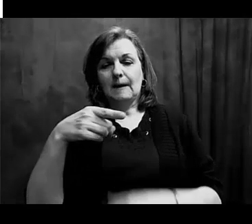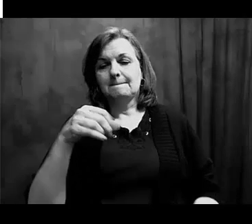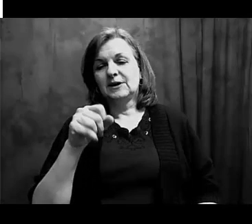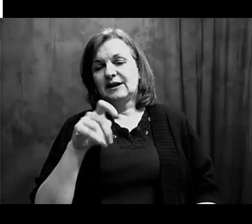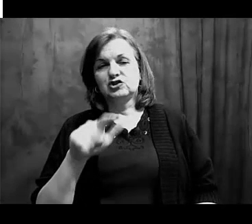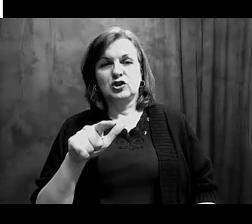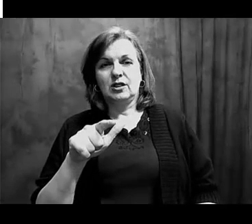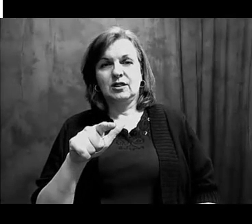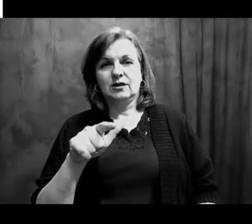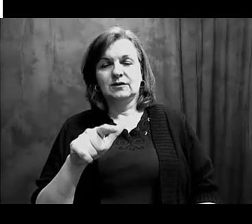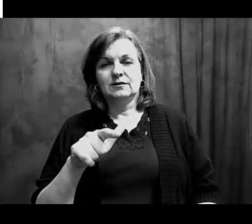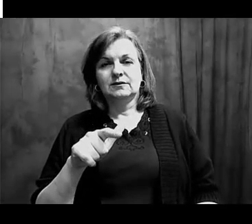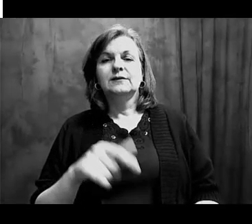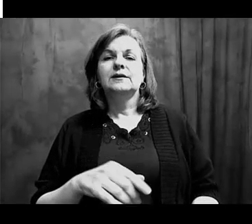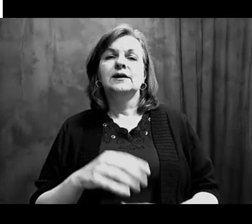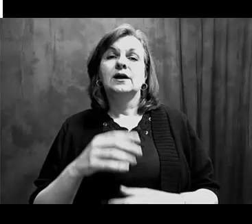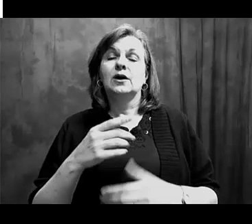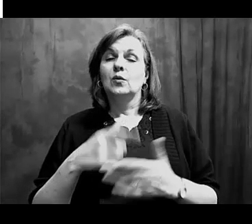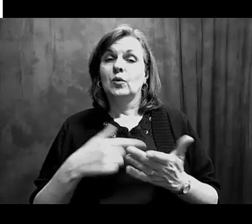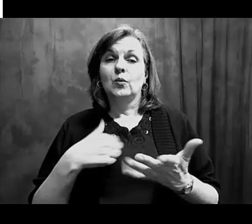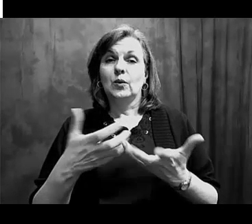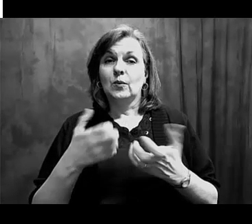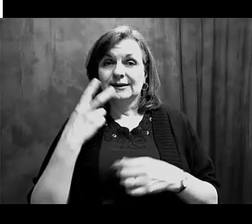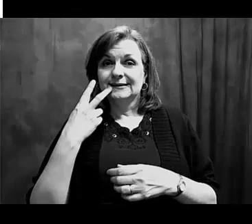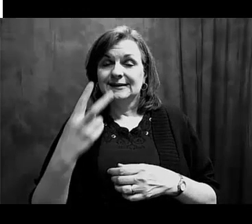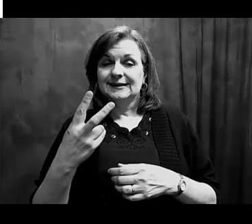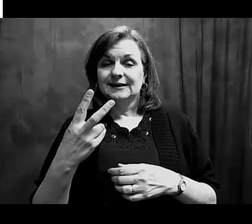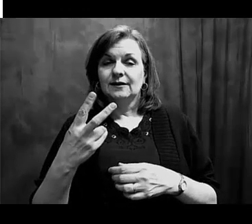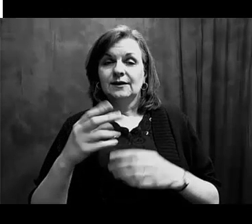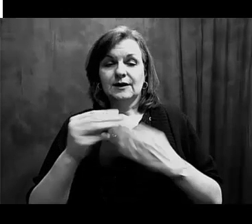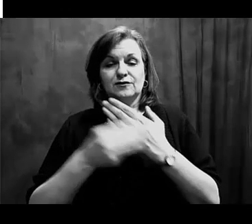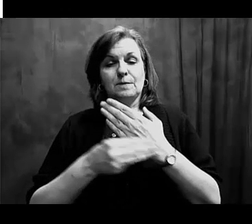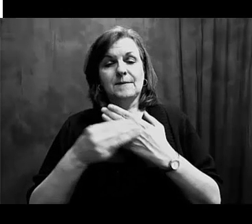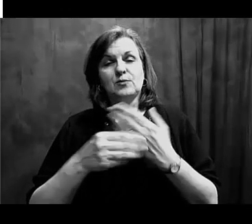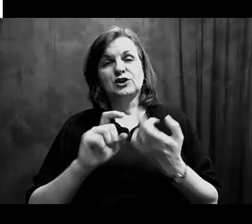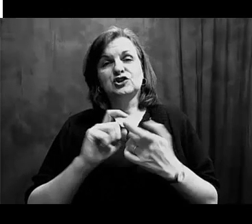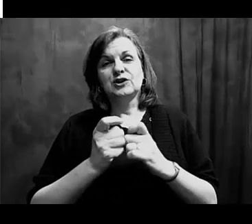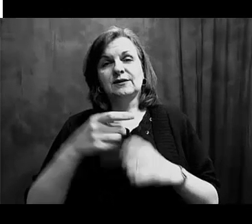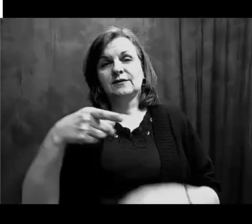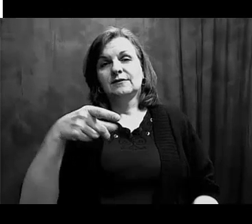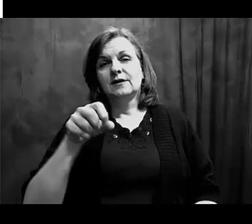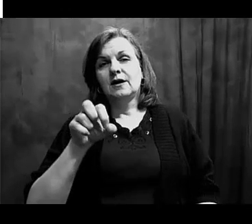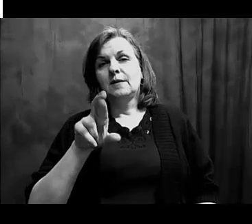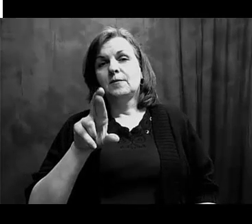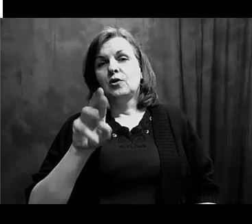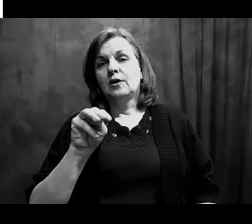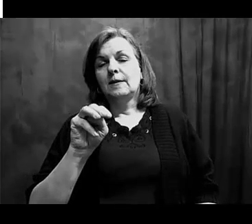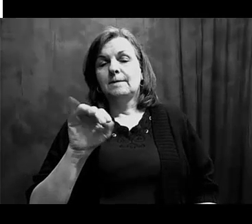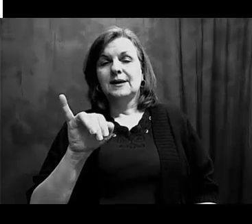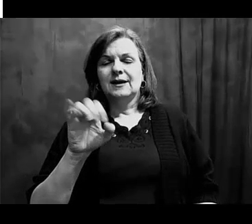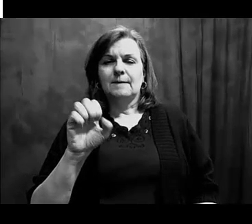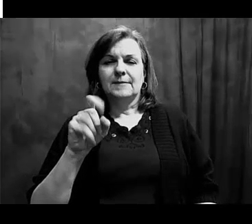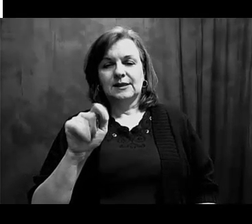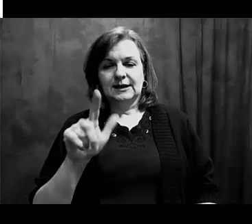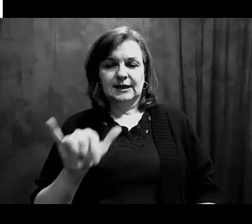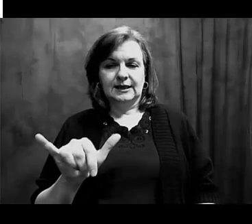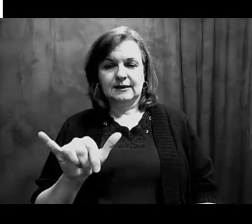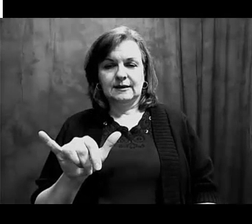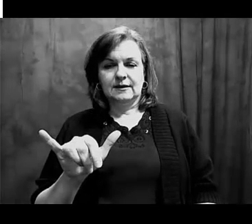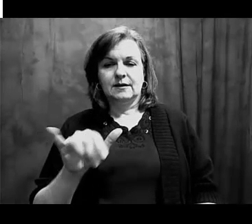and what we look for is a change in permeability